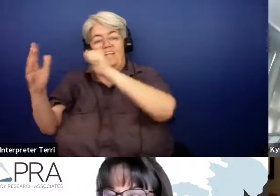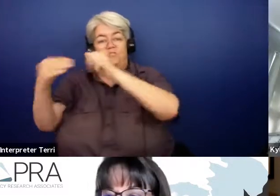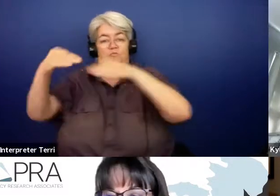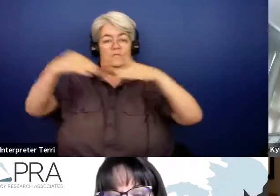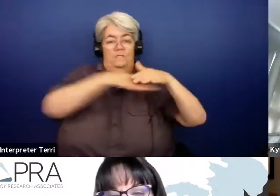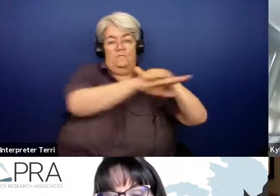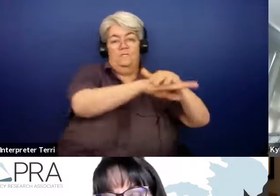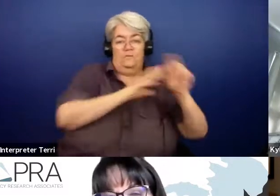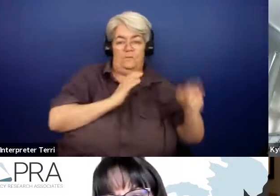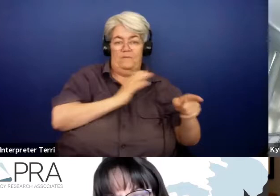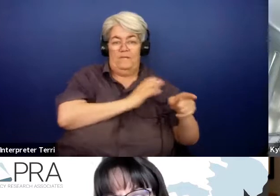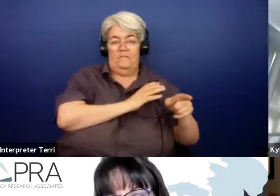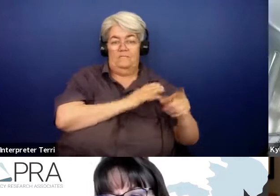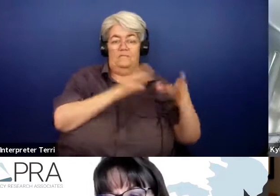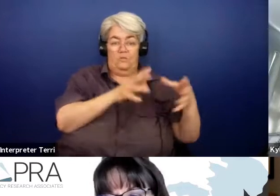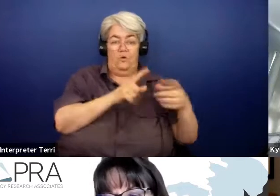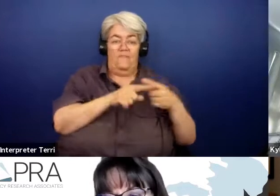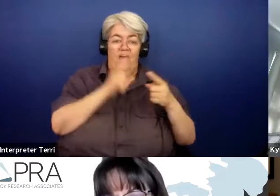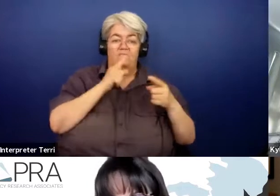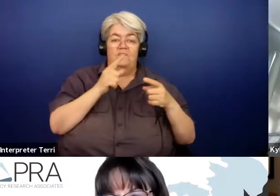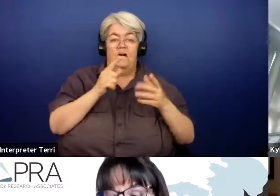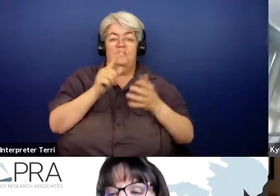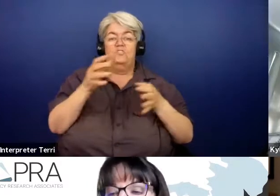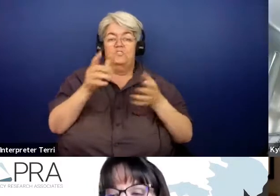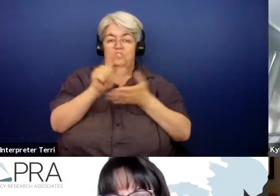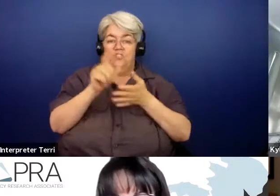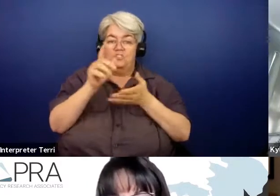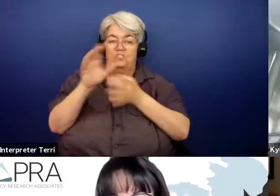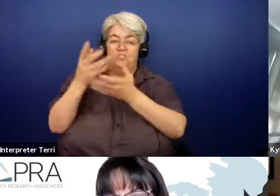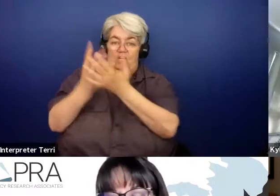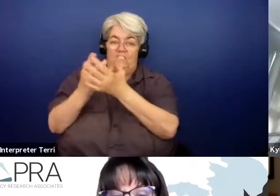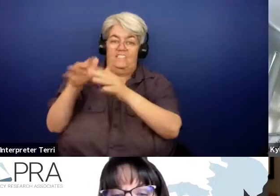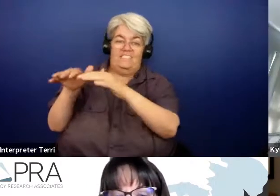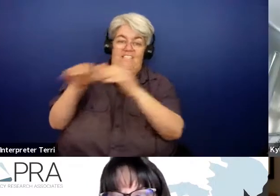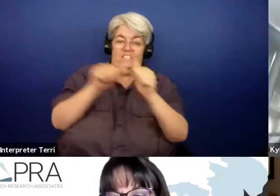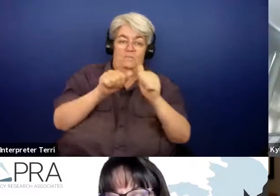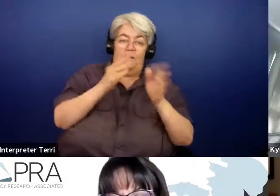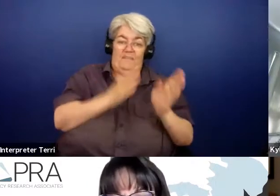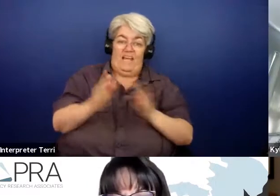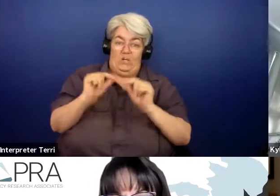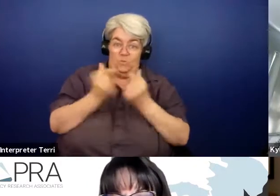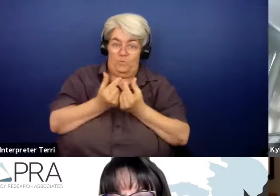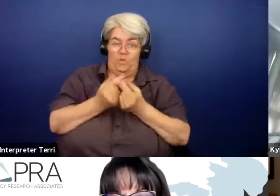They have a justice system planning group. They probably have a mental health or re-entry